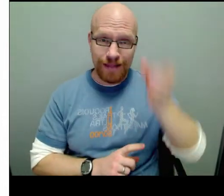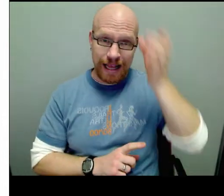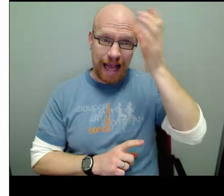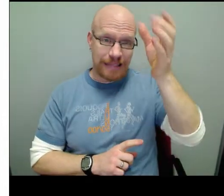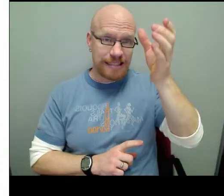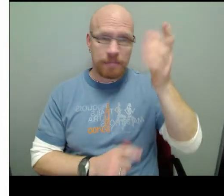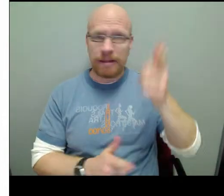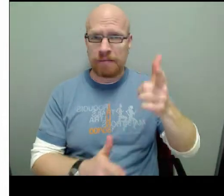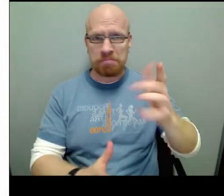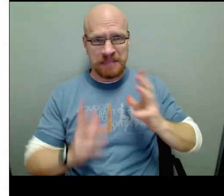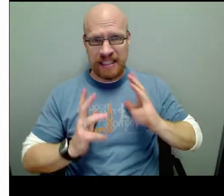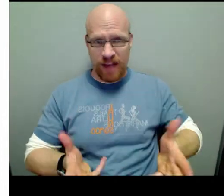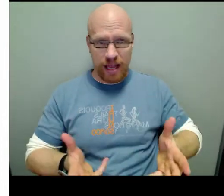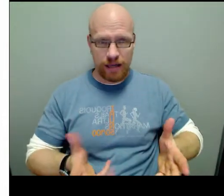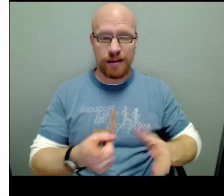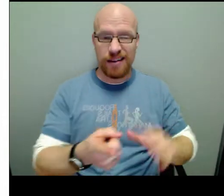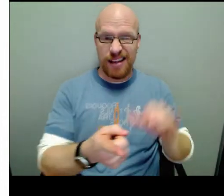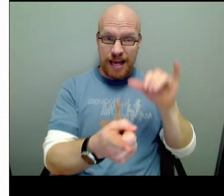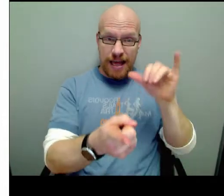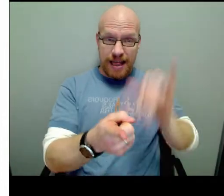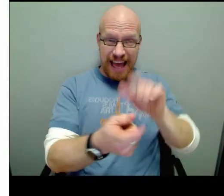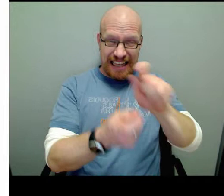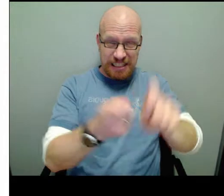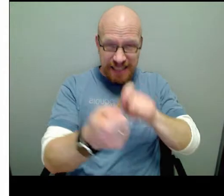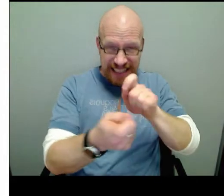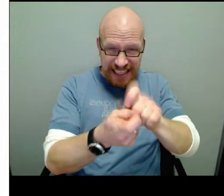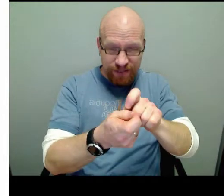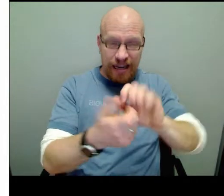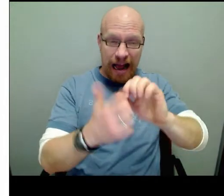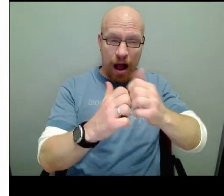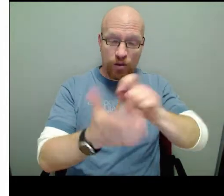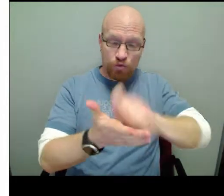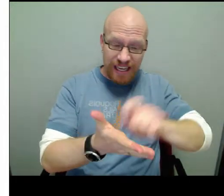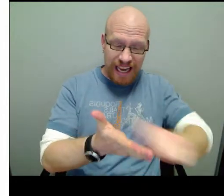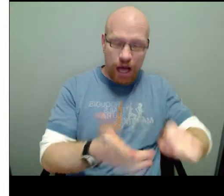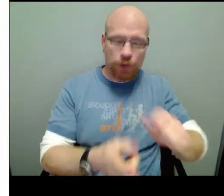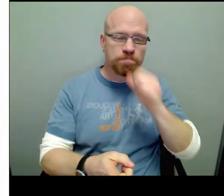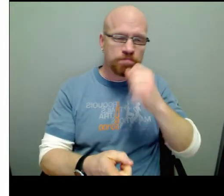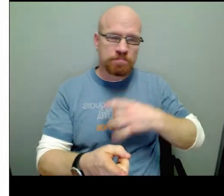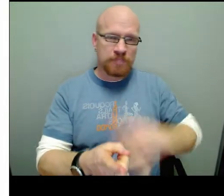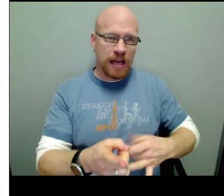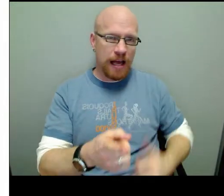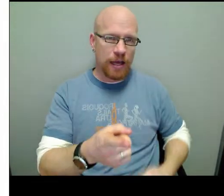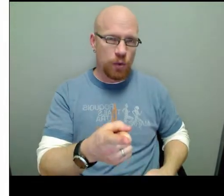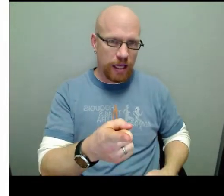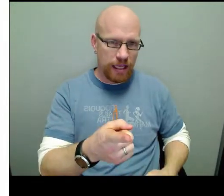The concept is fine. That specific, how it's written down, I don't like it.